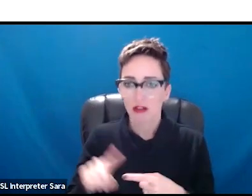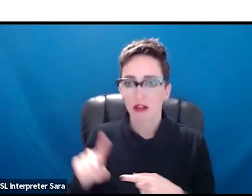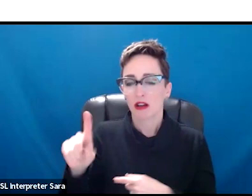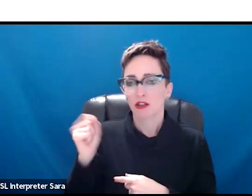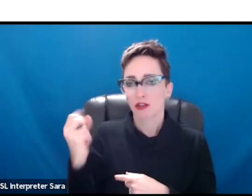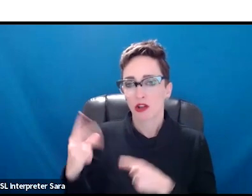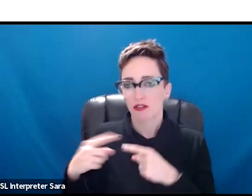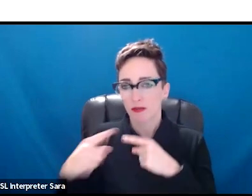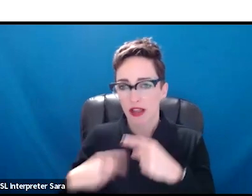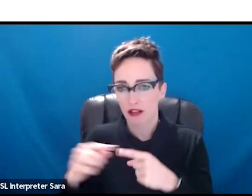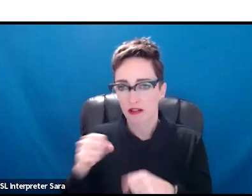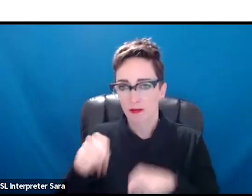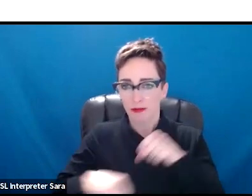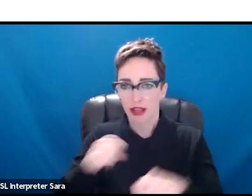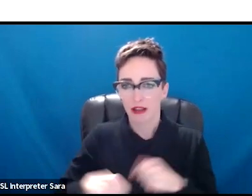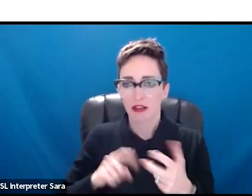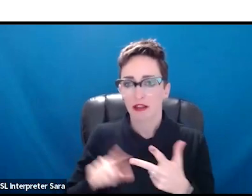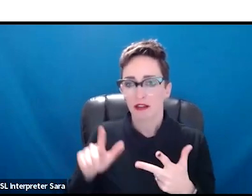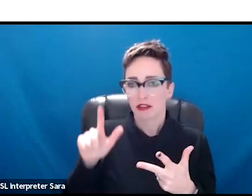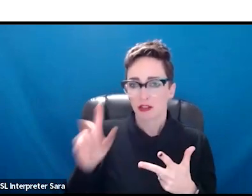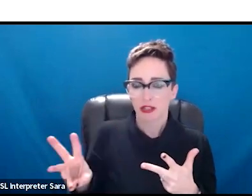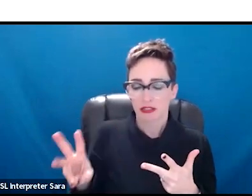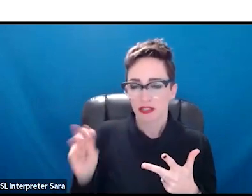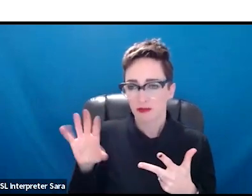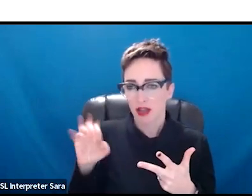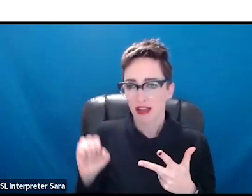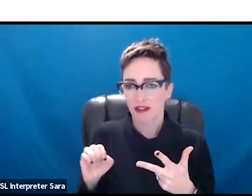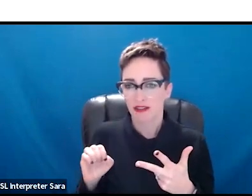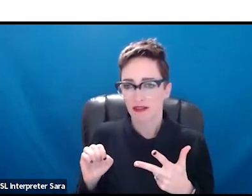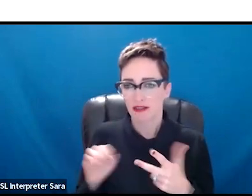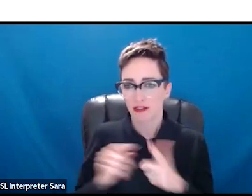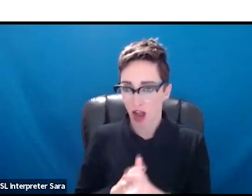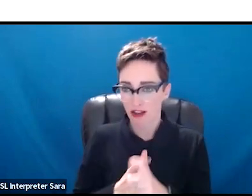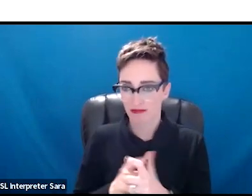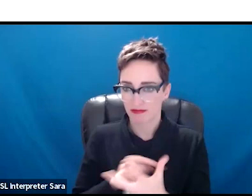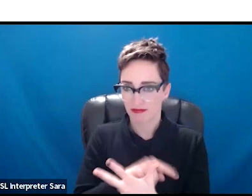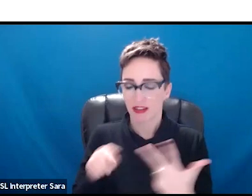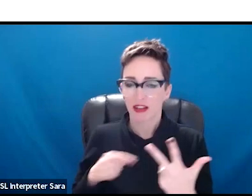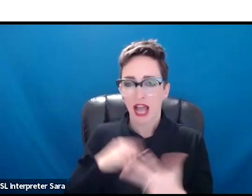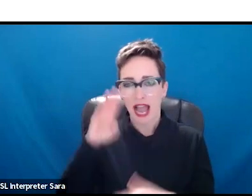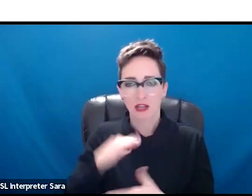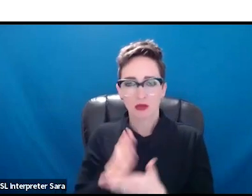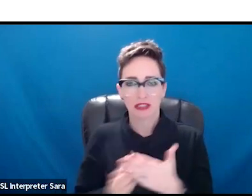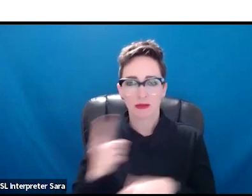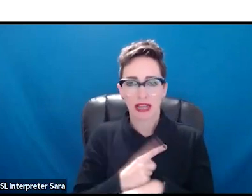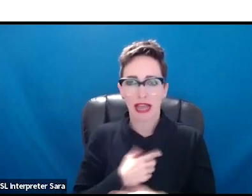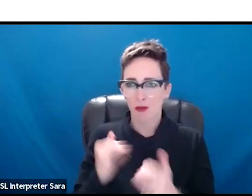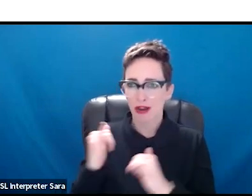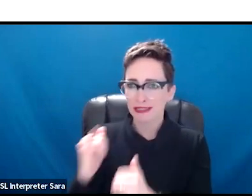followed by a 26.2 mile marathon run. I knew someday I wanted to do that, too.